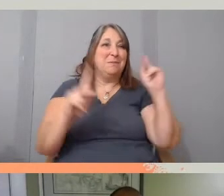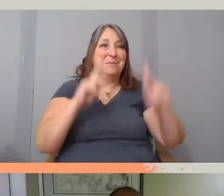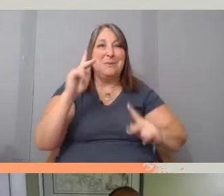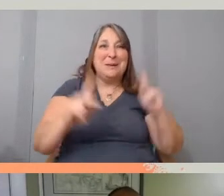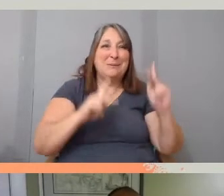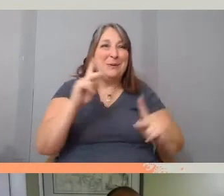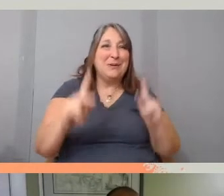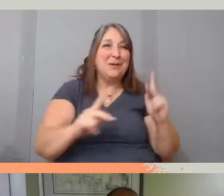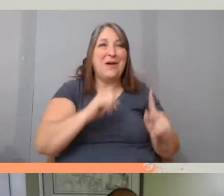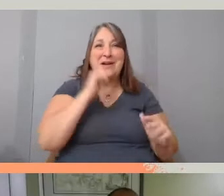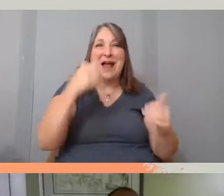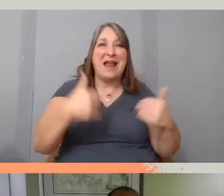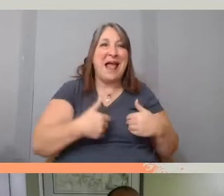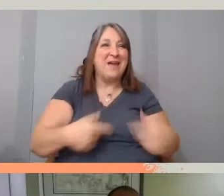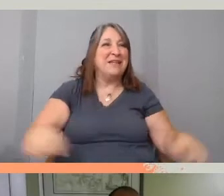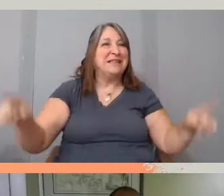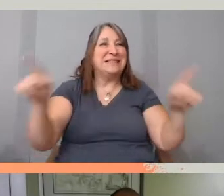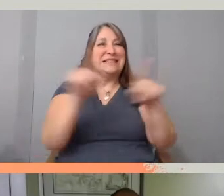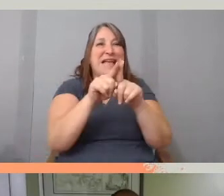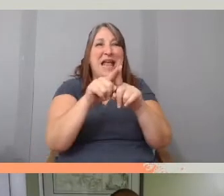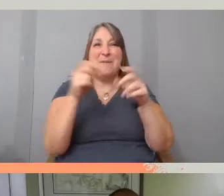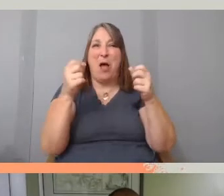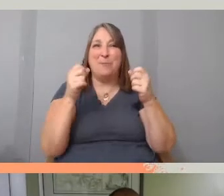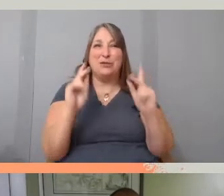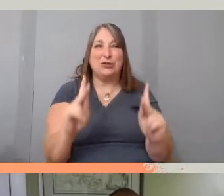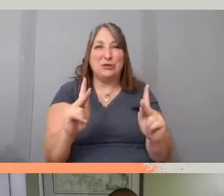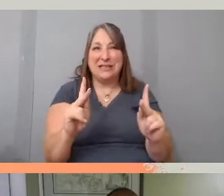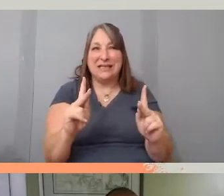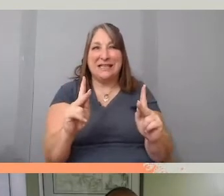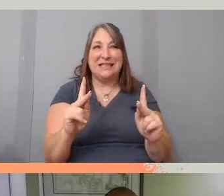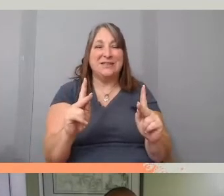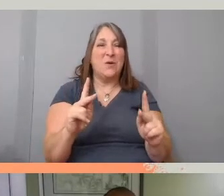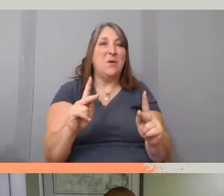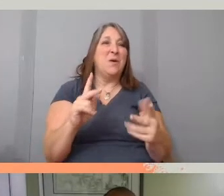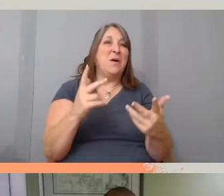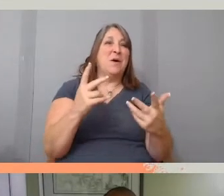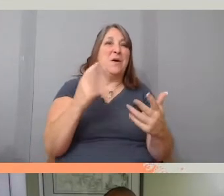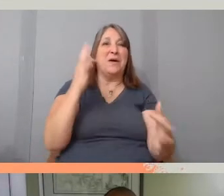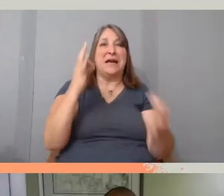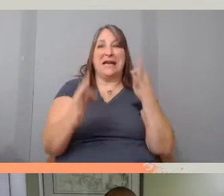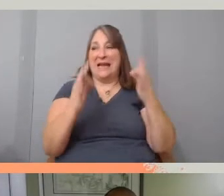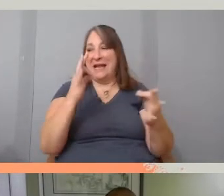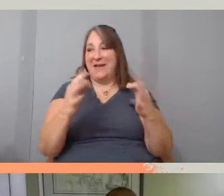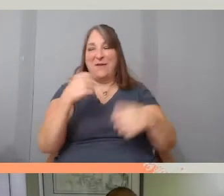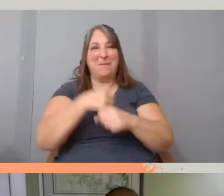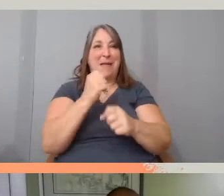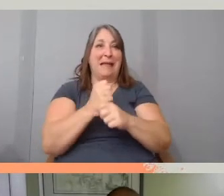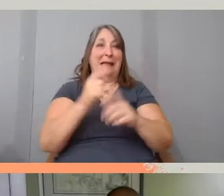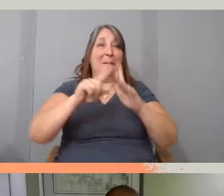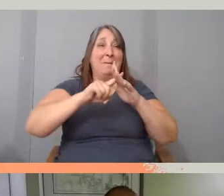opportunities or if they're making, you know, rookie mistakes or something like we all do,